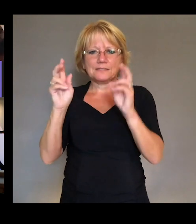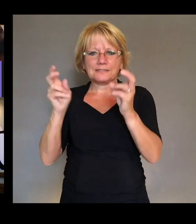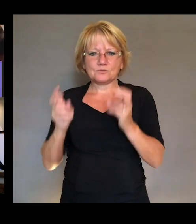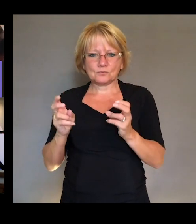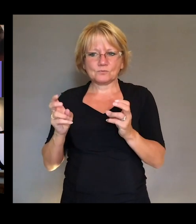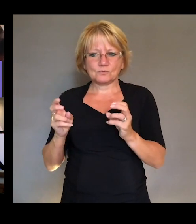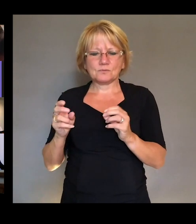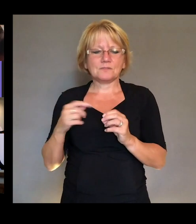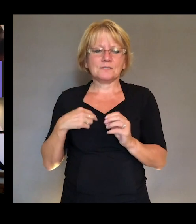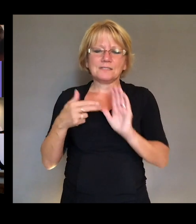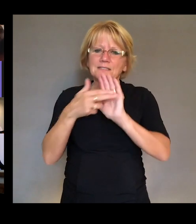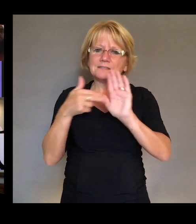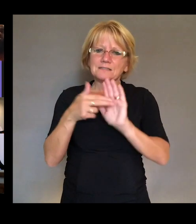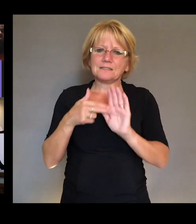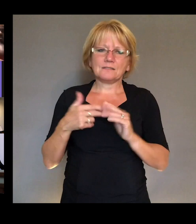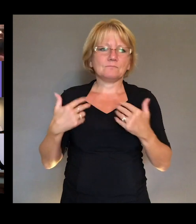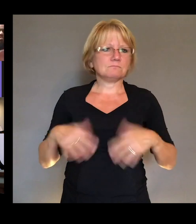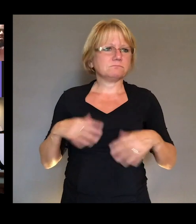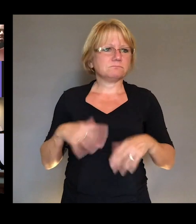These labels are loaded with cultural bias.